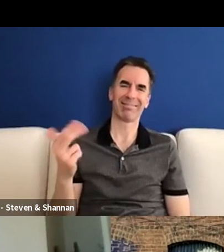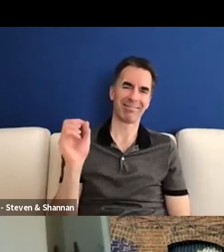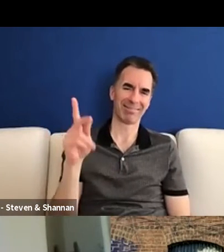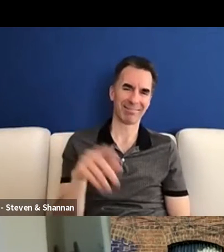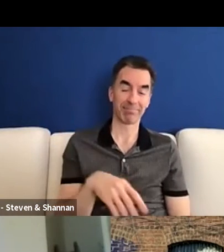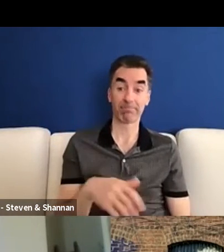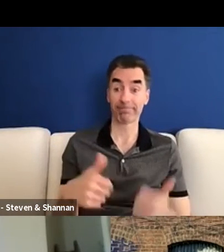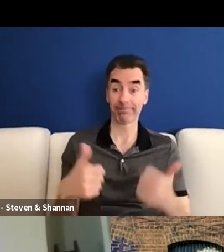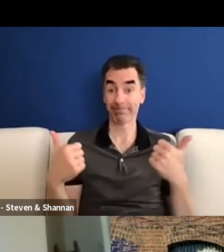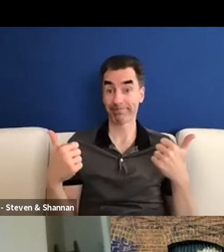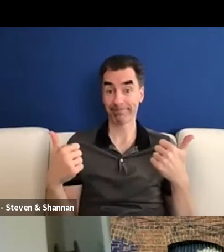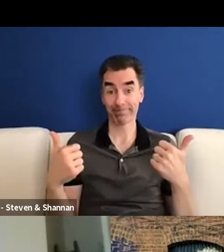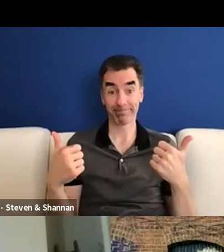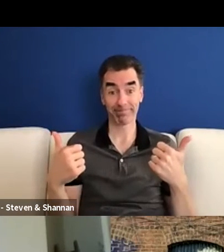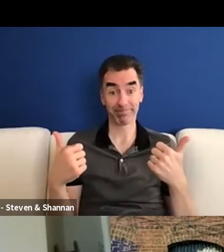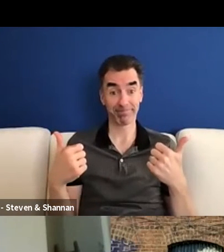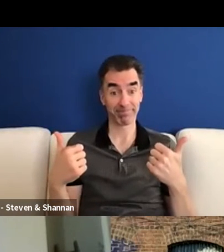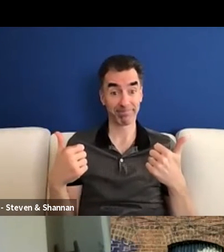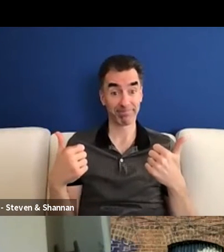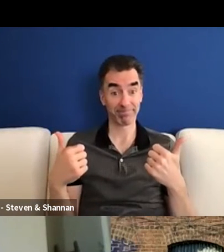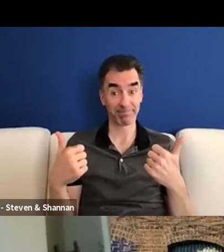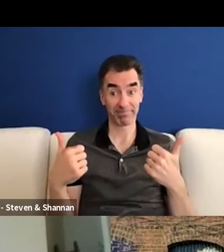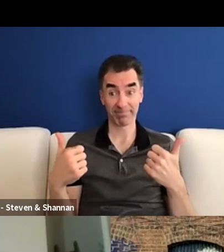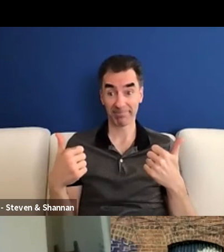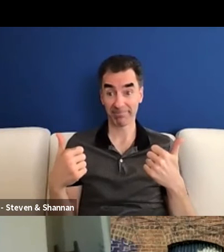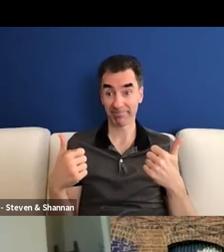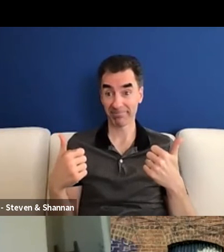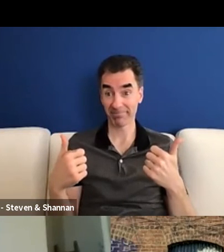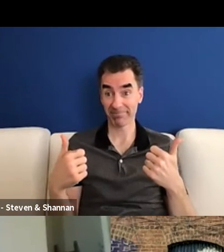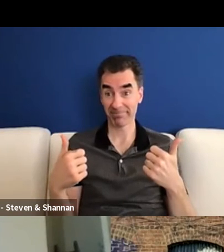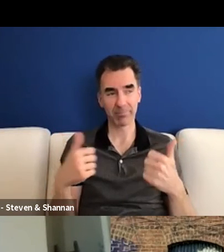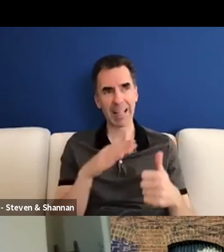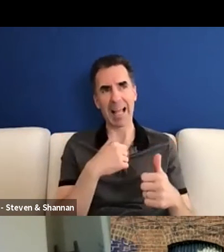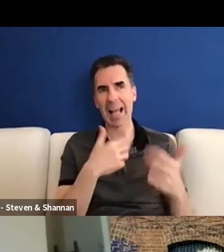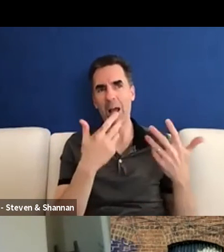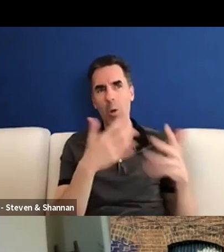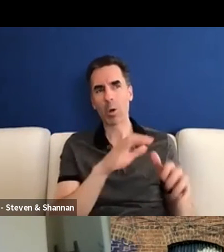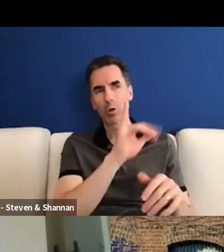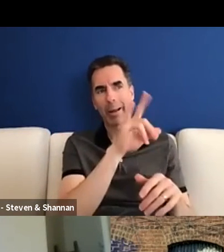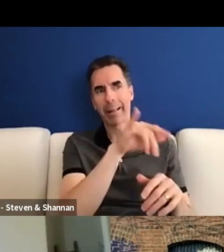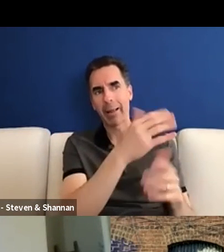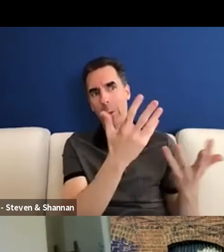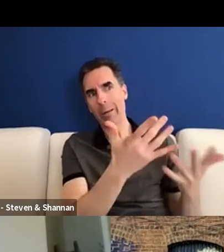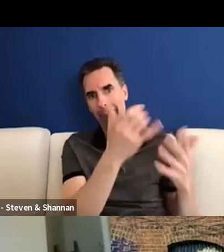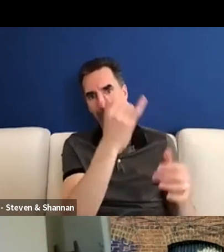All right. Anyone else? I don't want God to wait forever hugging or a dog there.